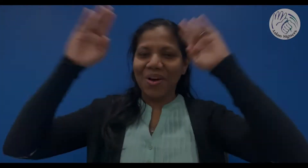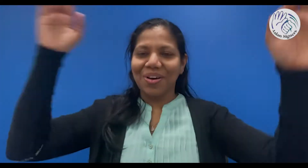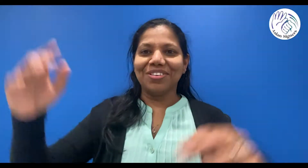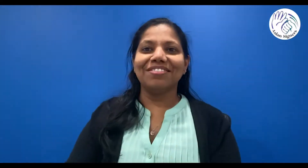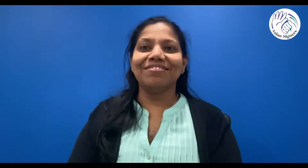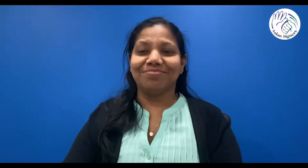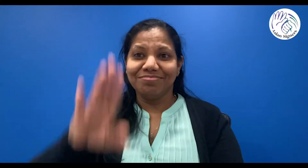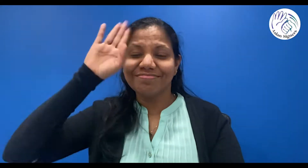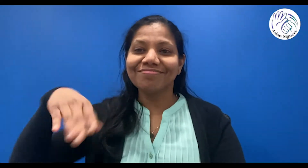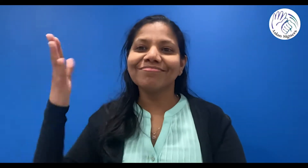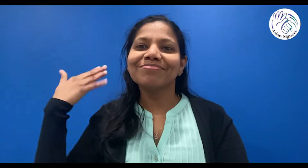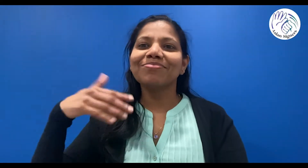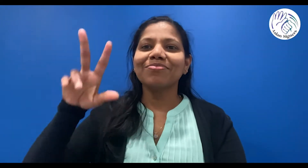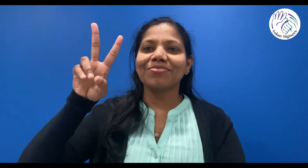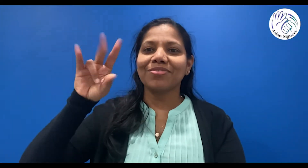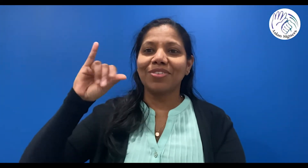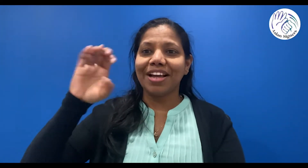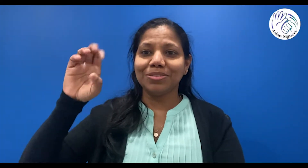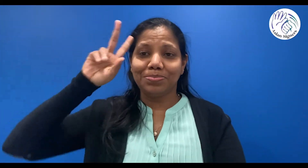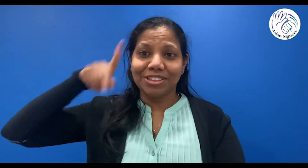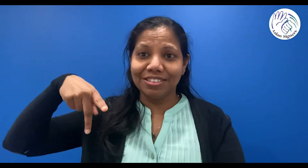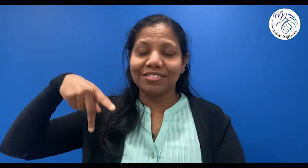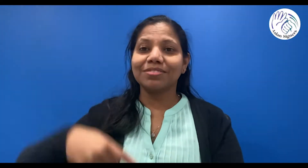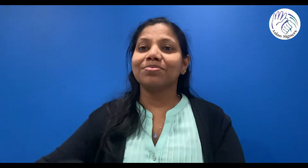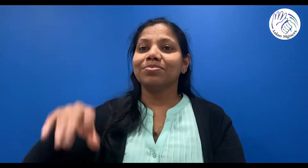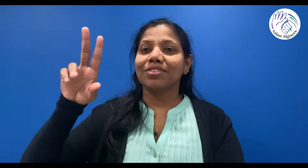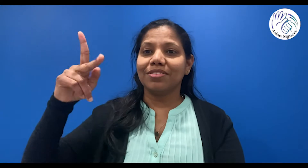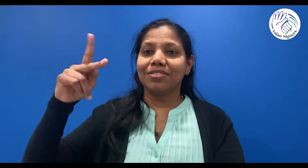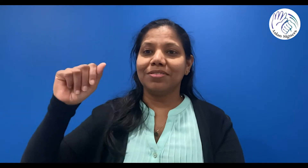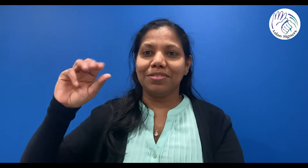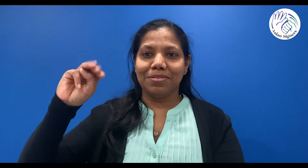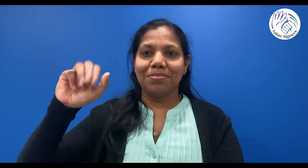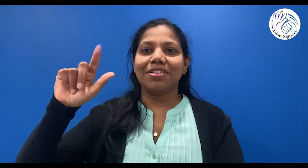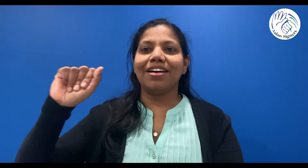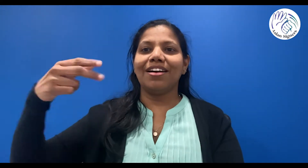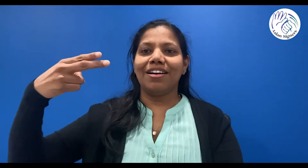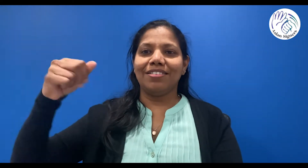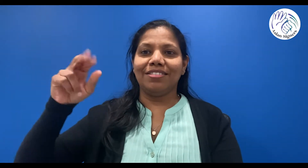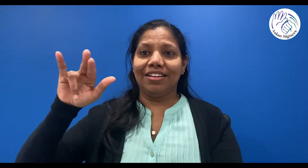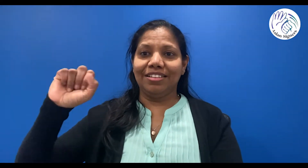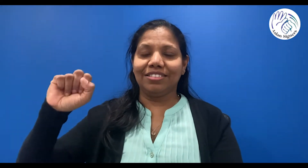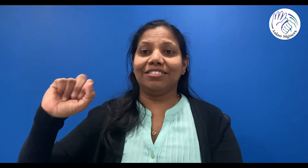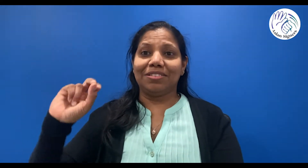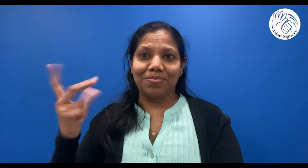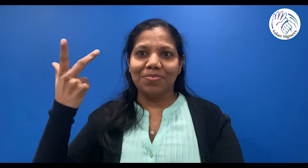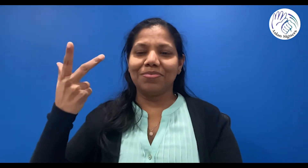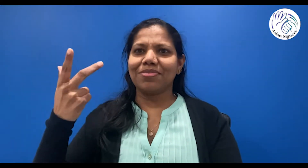Hello! As we know, Kamala Harris (sign name)